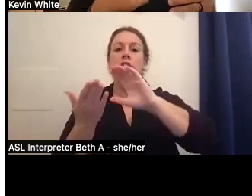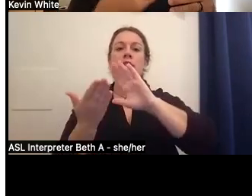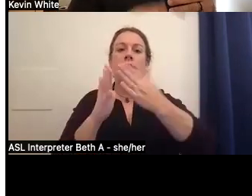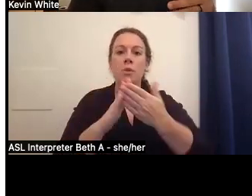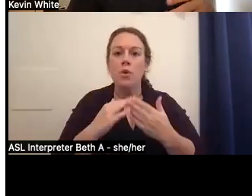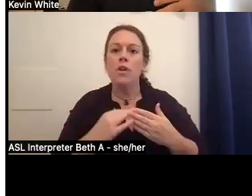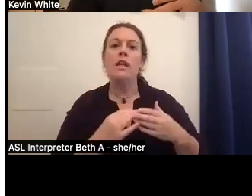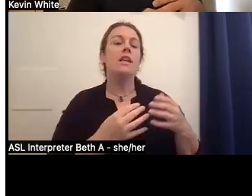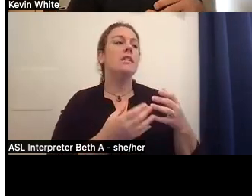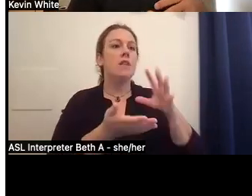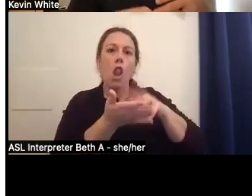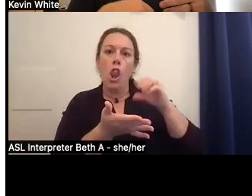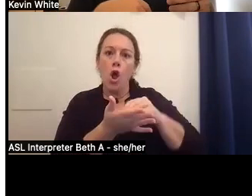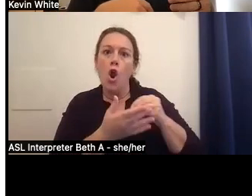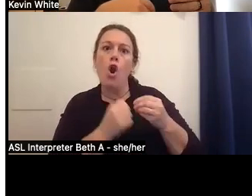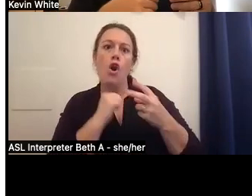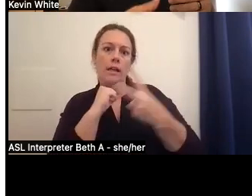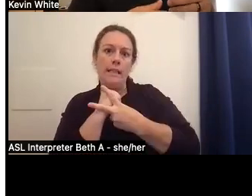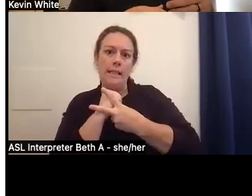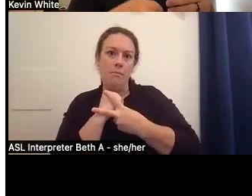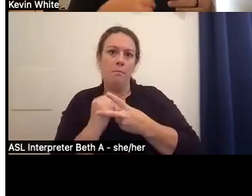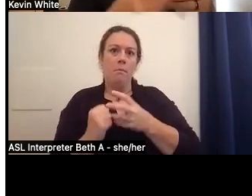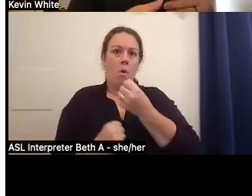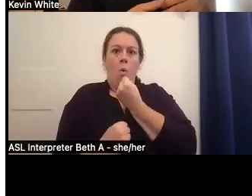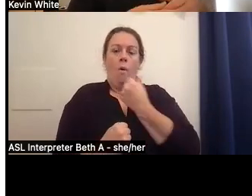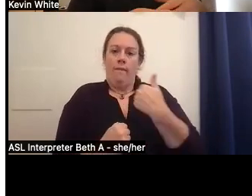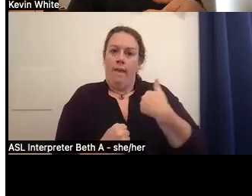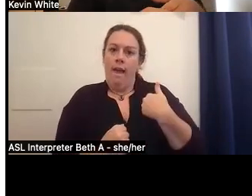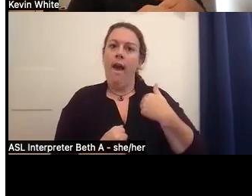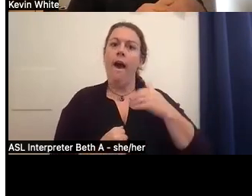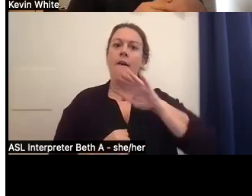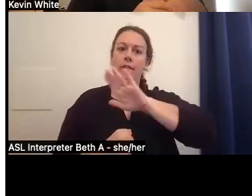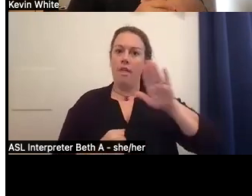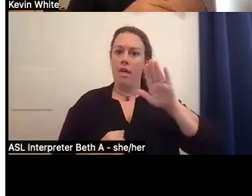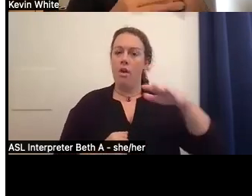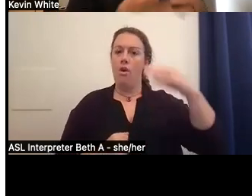in order to retain the cultural knowledge, in order to retain the value systems and there's,